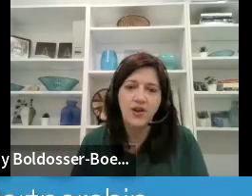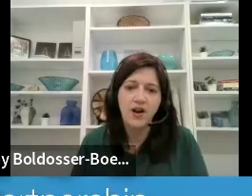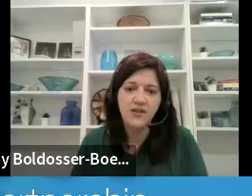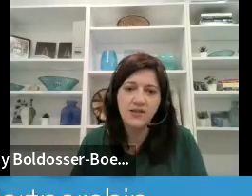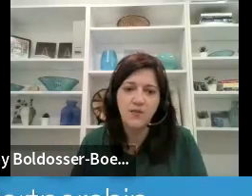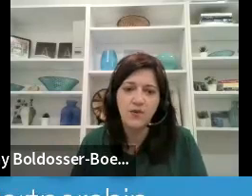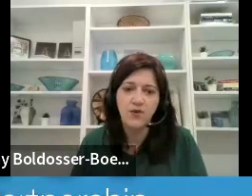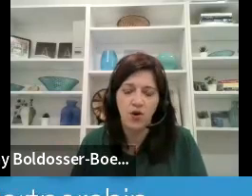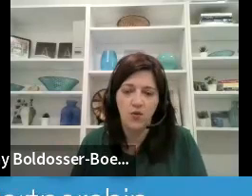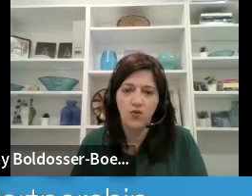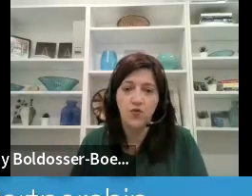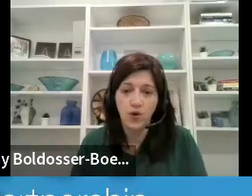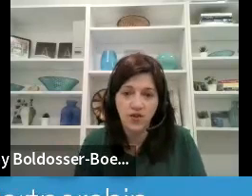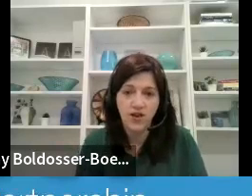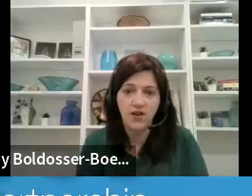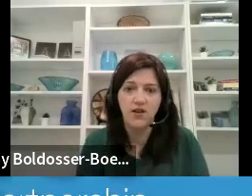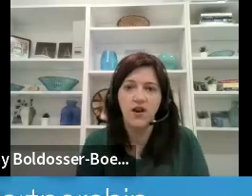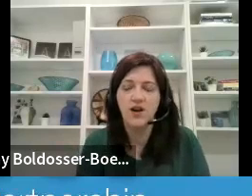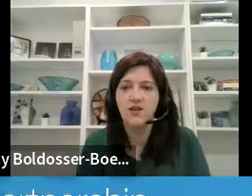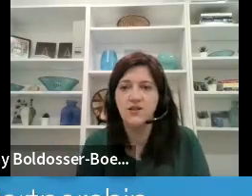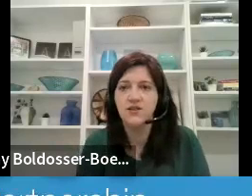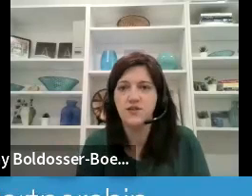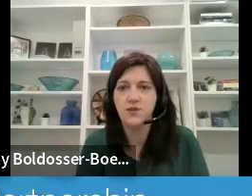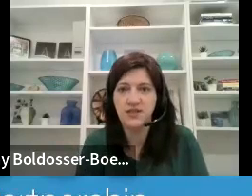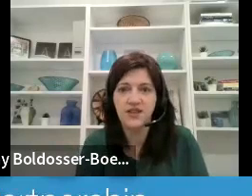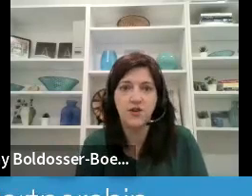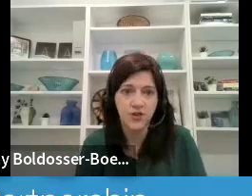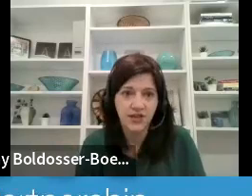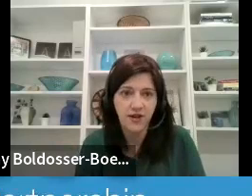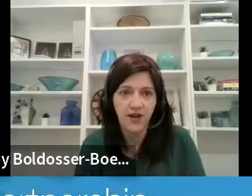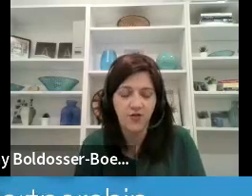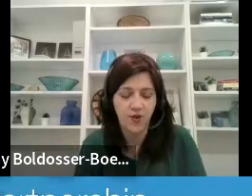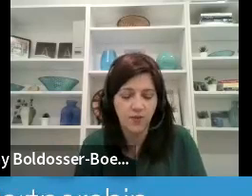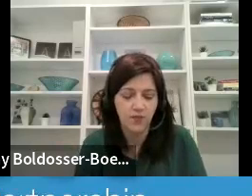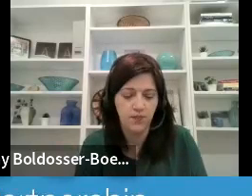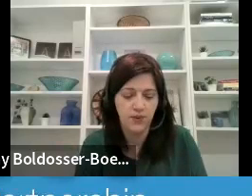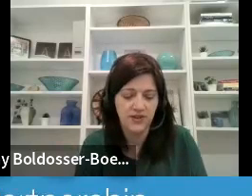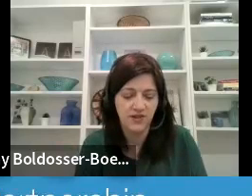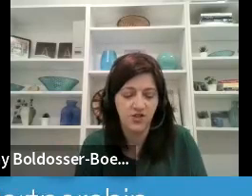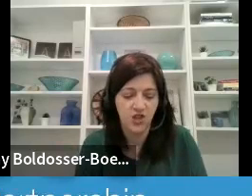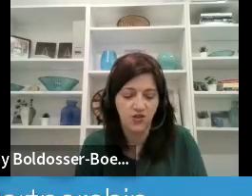The concept note for the multistakeholder meeting from the President of the General